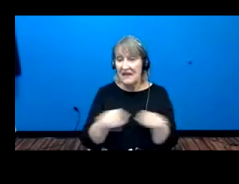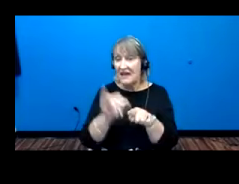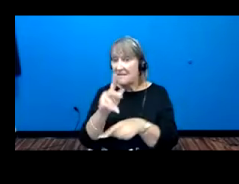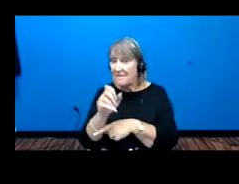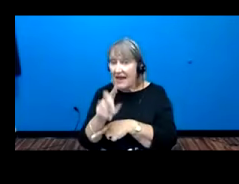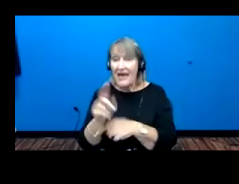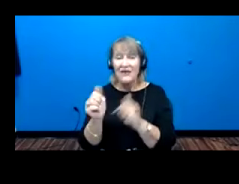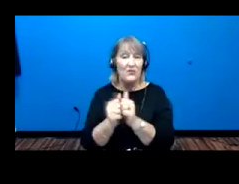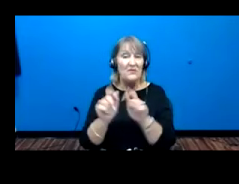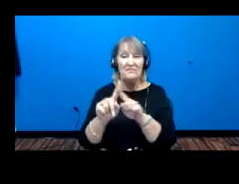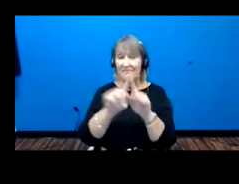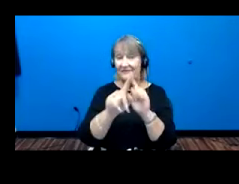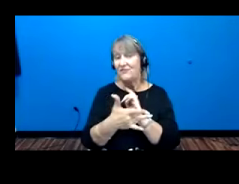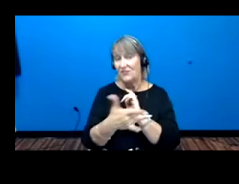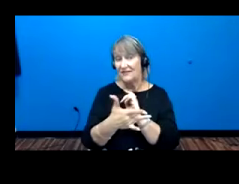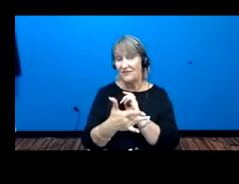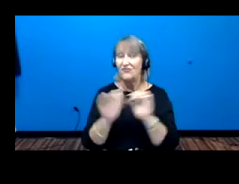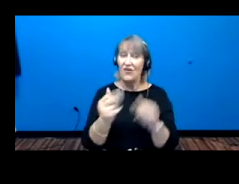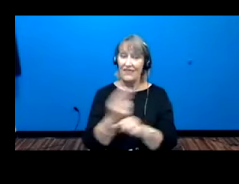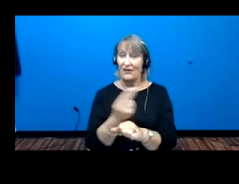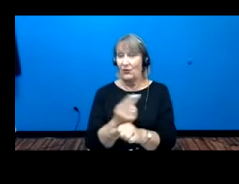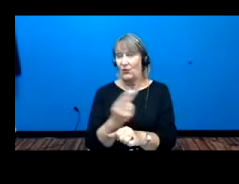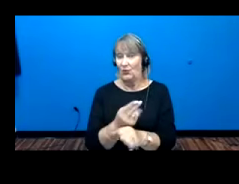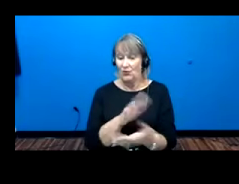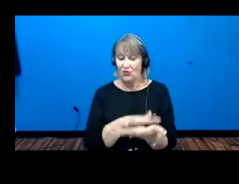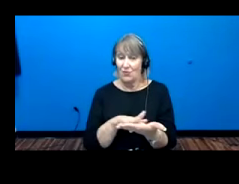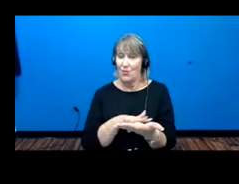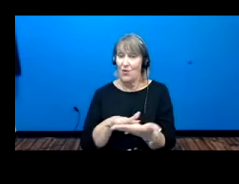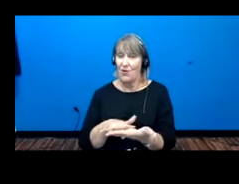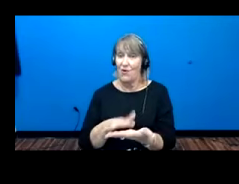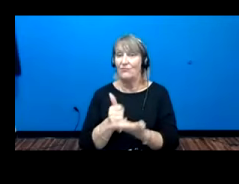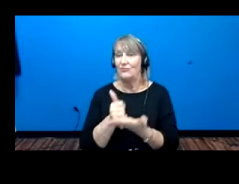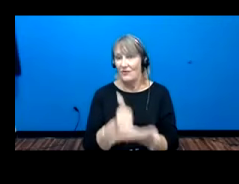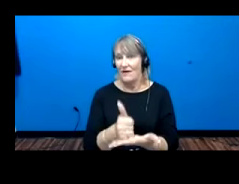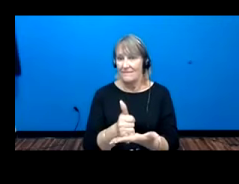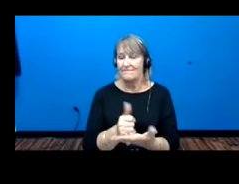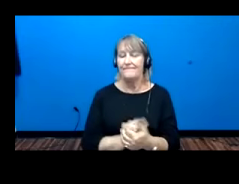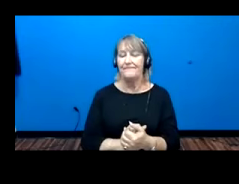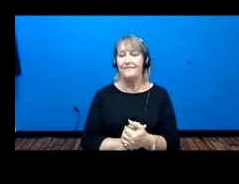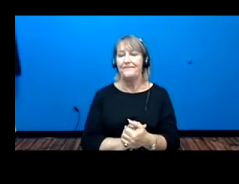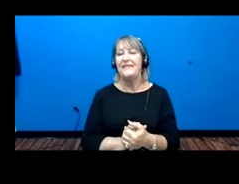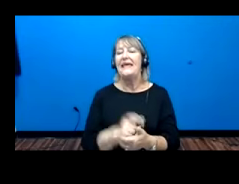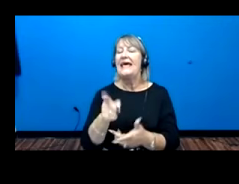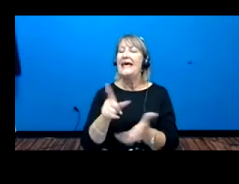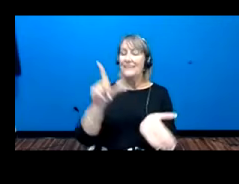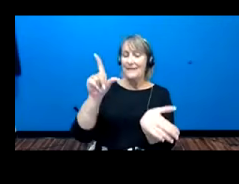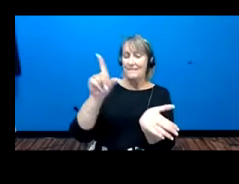and then also a very focused and very purposeful distribution of embossed braille products,